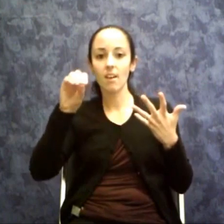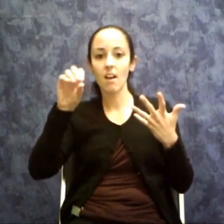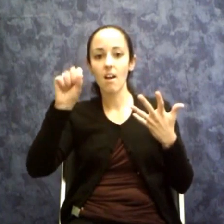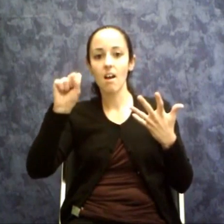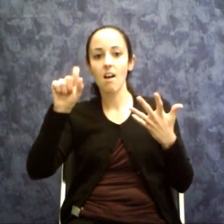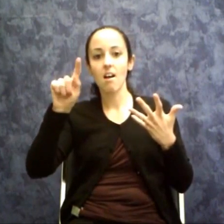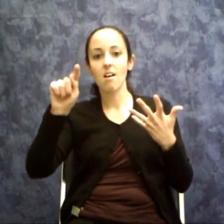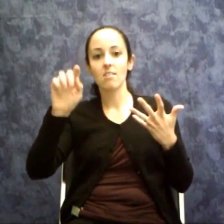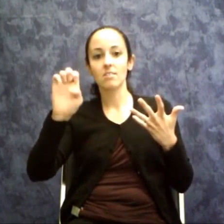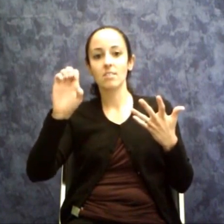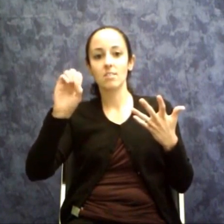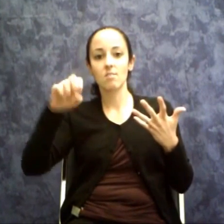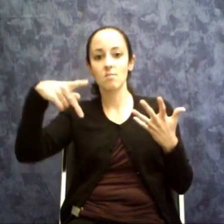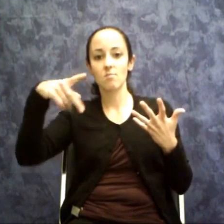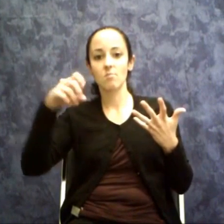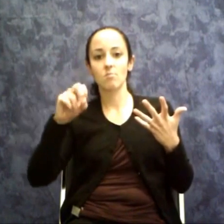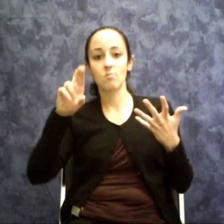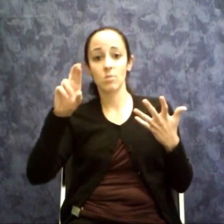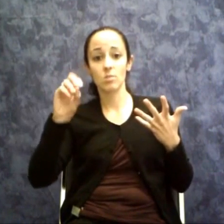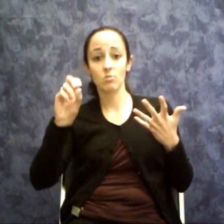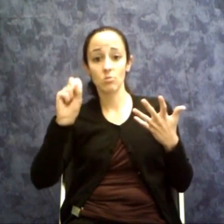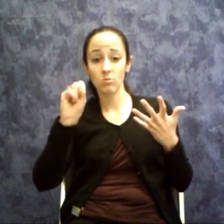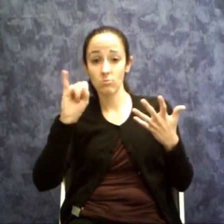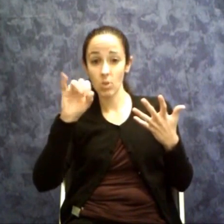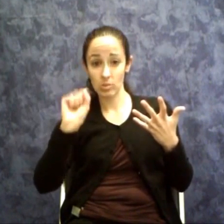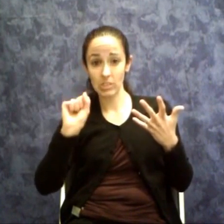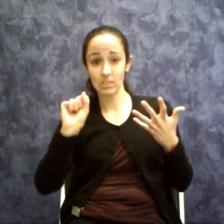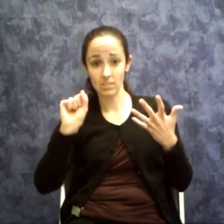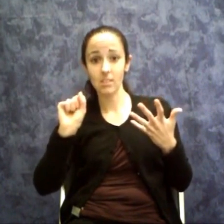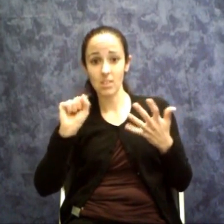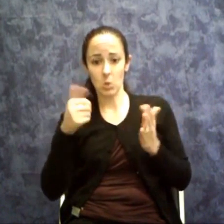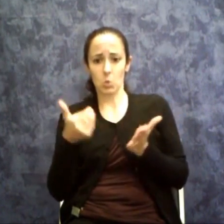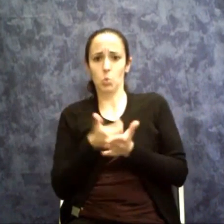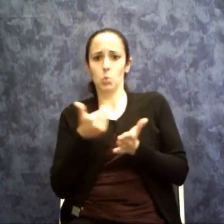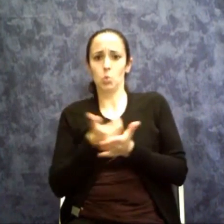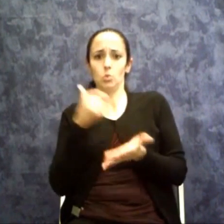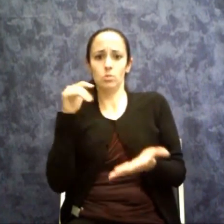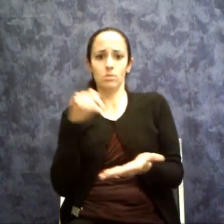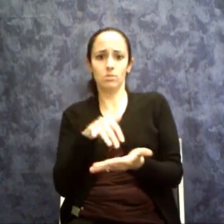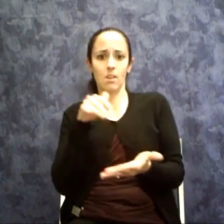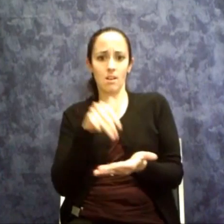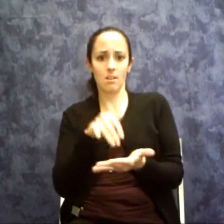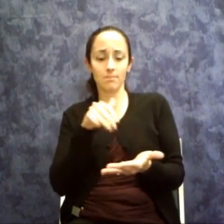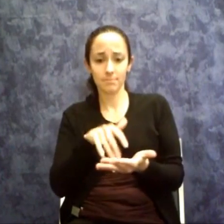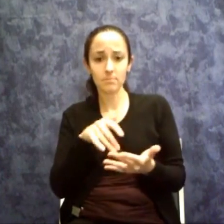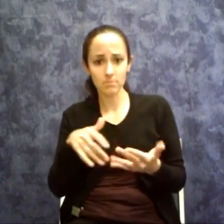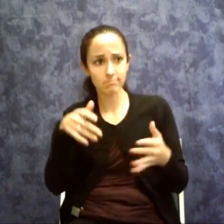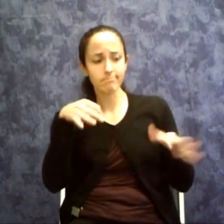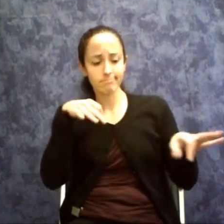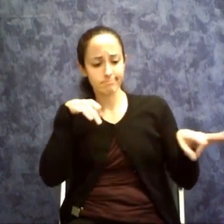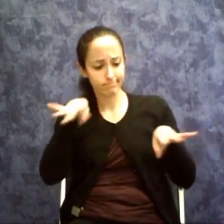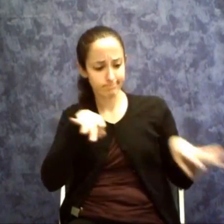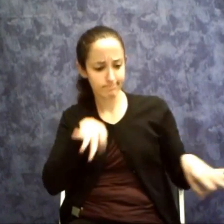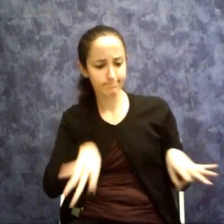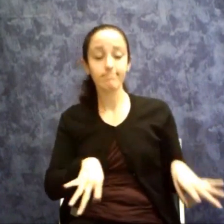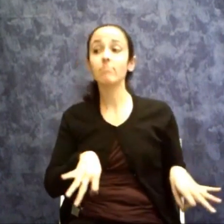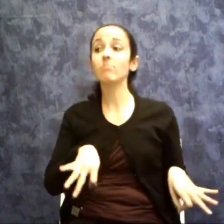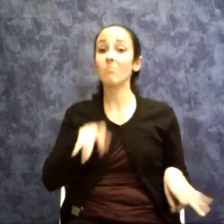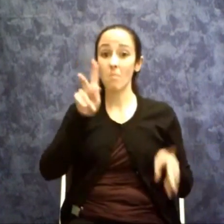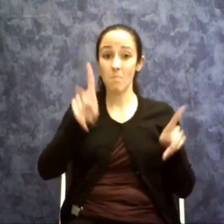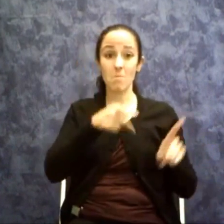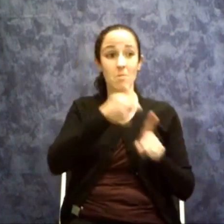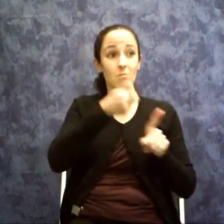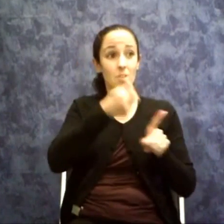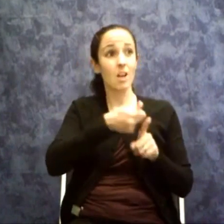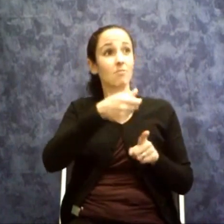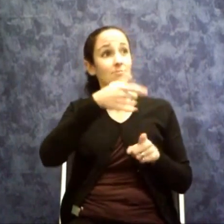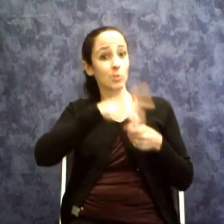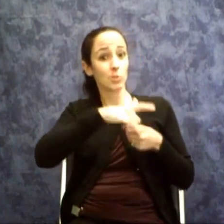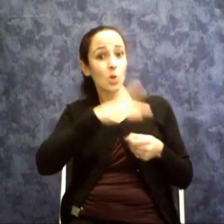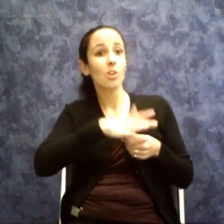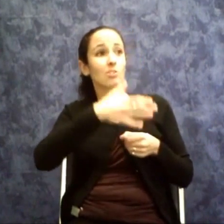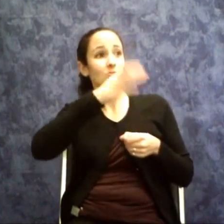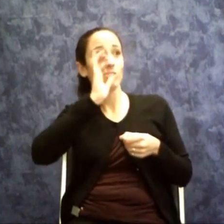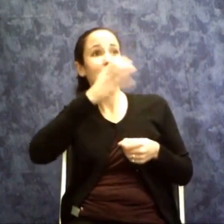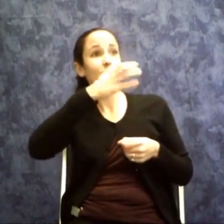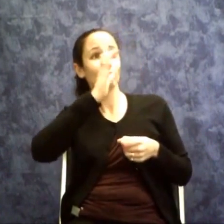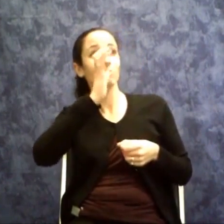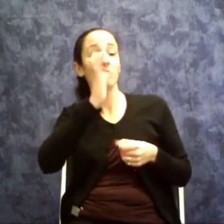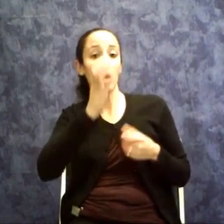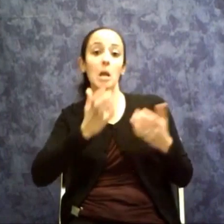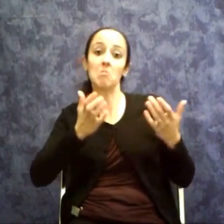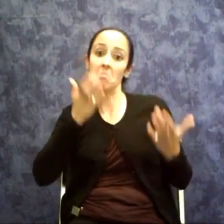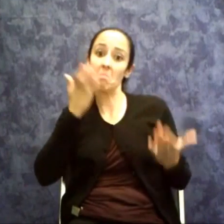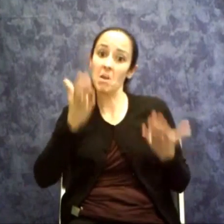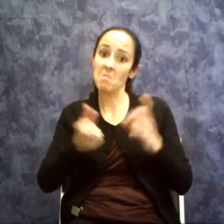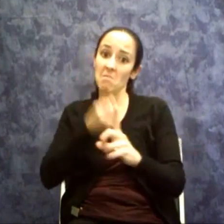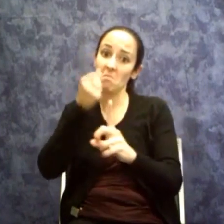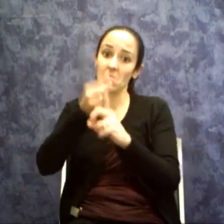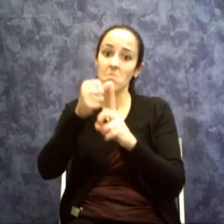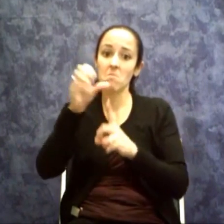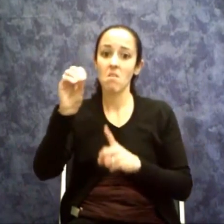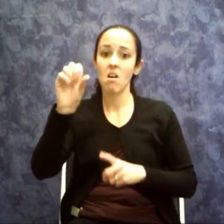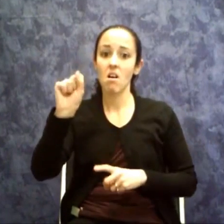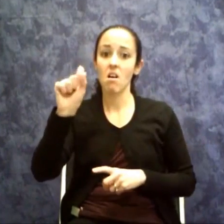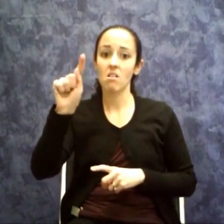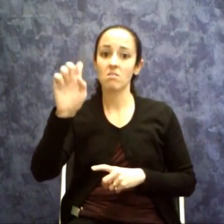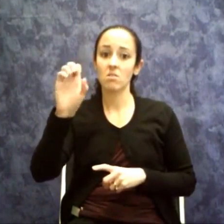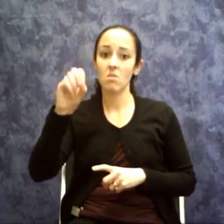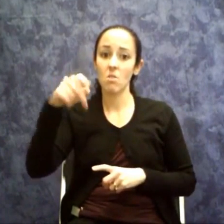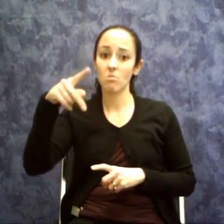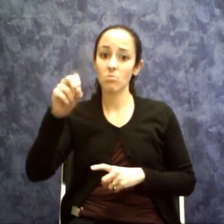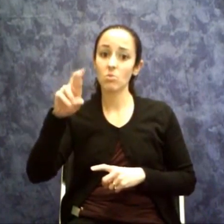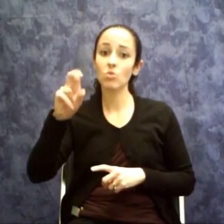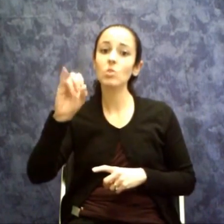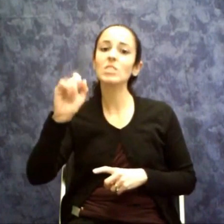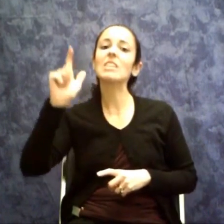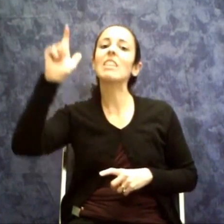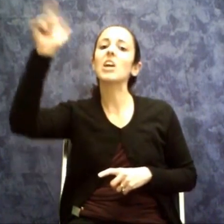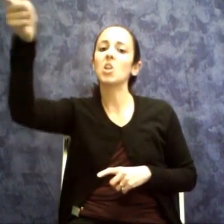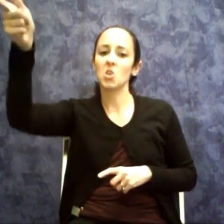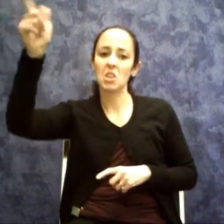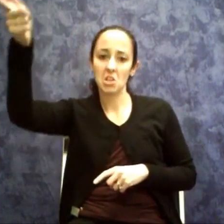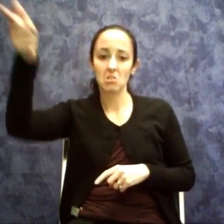Reason #4: Osteoporosis. New studies show that people who drink too much soda may be at risk for osteoporosis later in life.